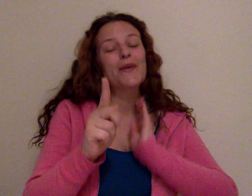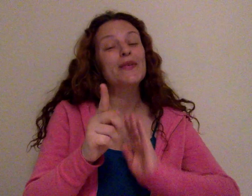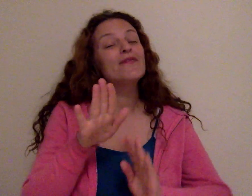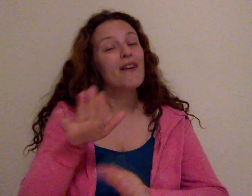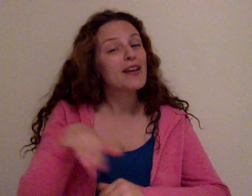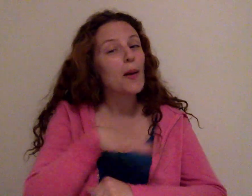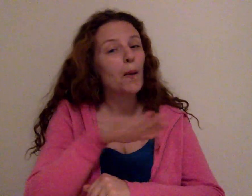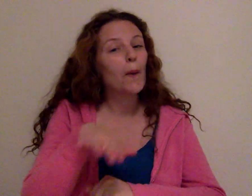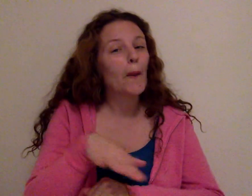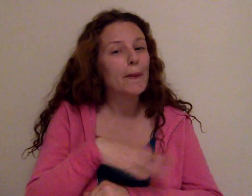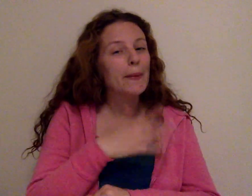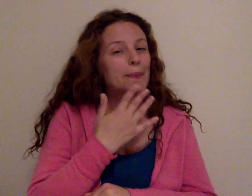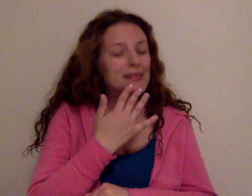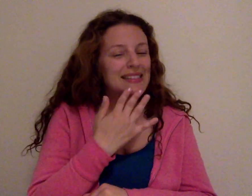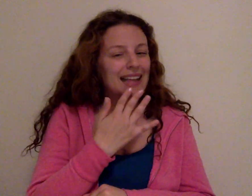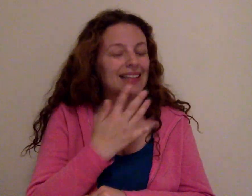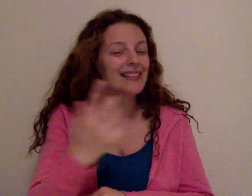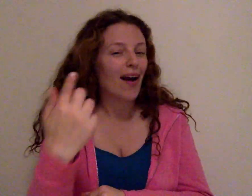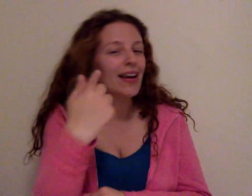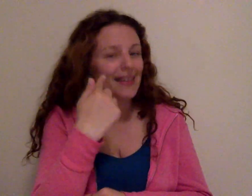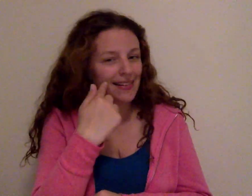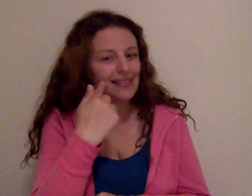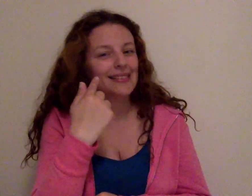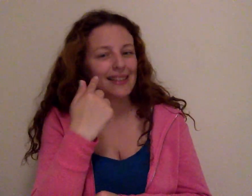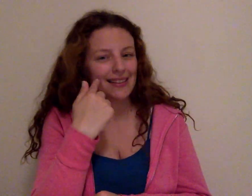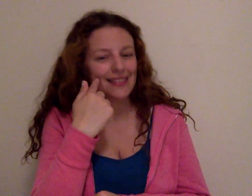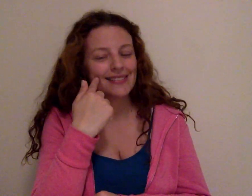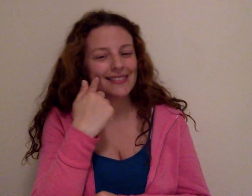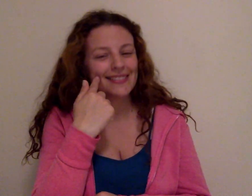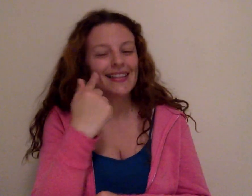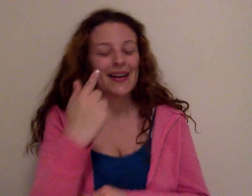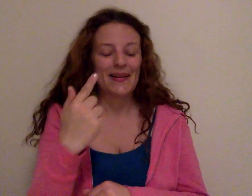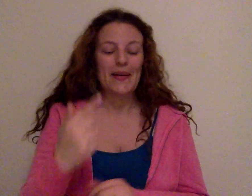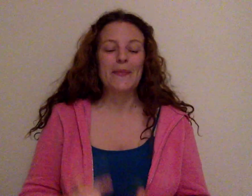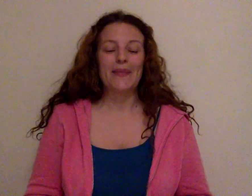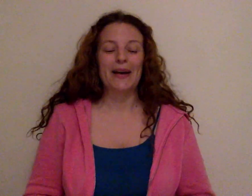Here are some common easy mistakes.